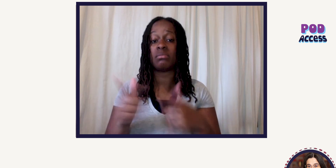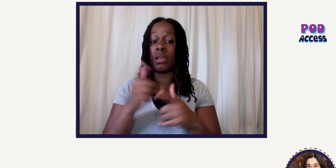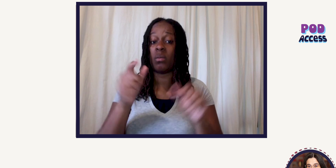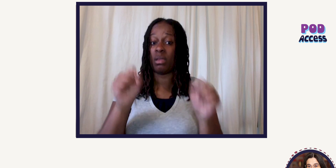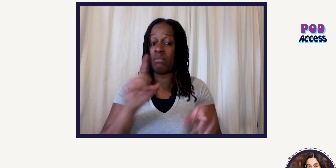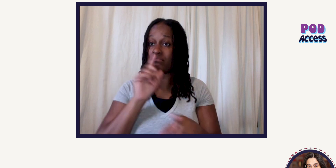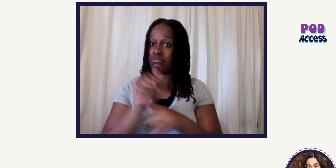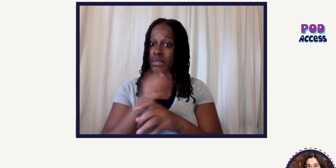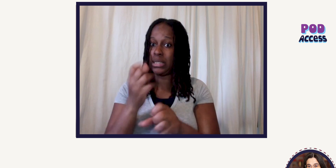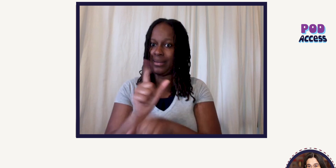traction that you want.